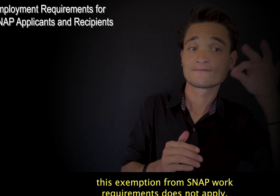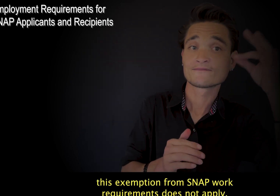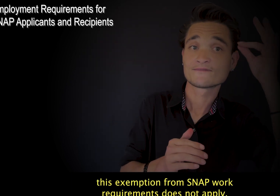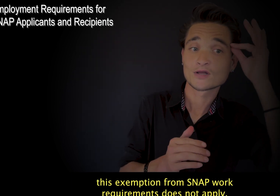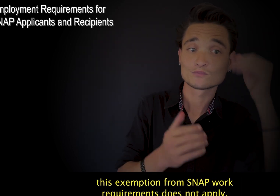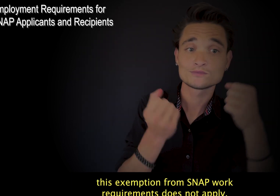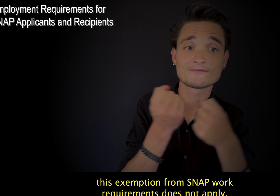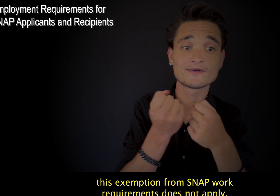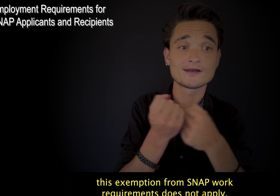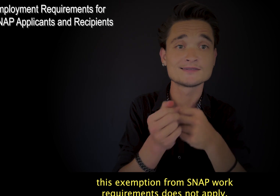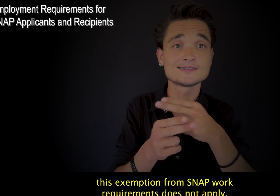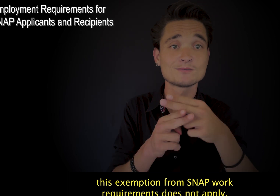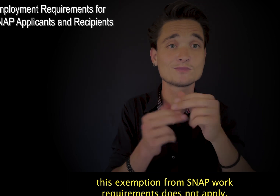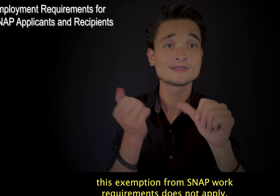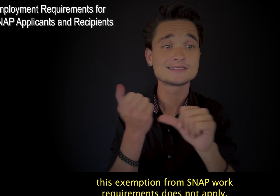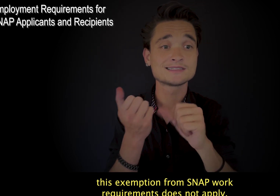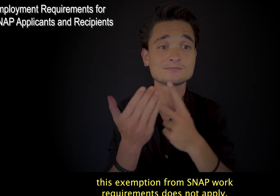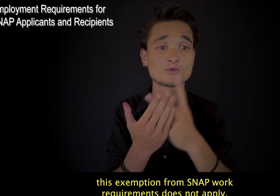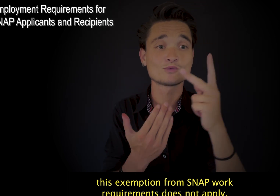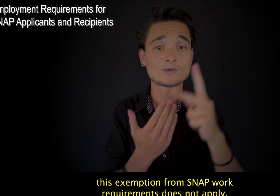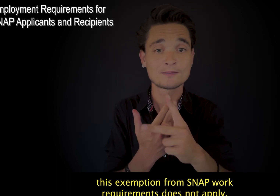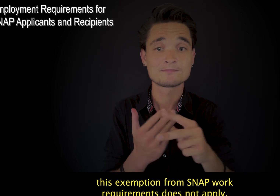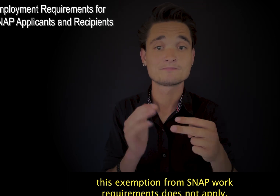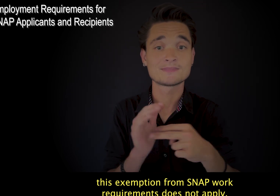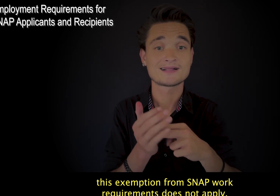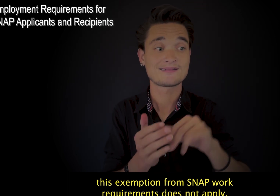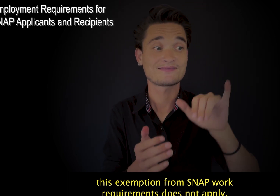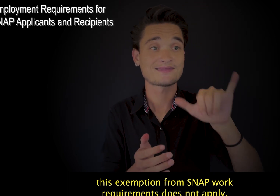this exemption from SNAP work requirements does not apply.